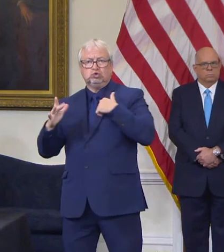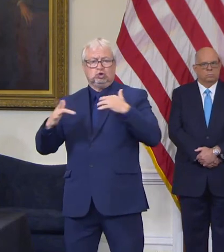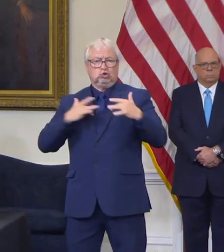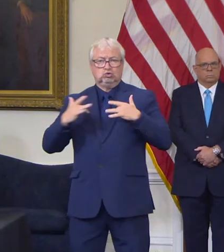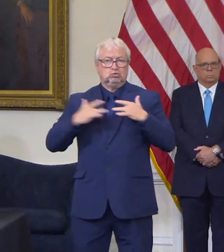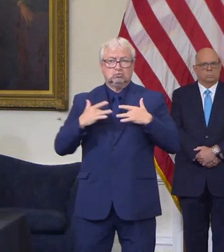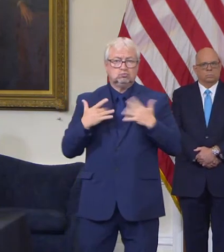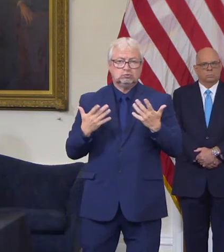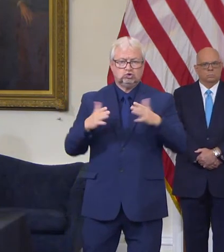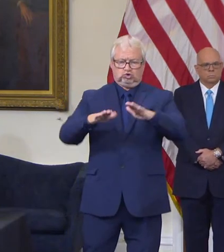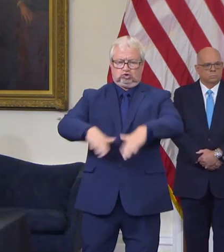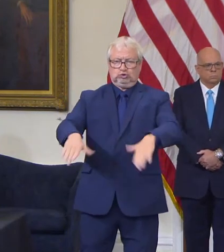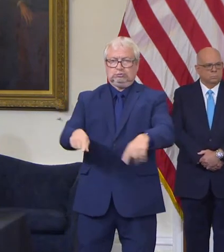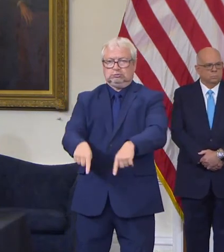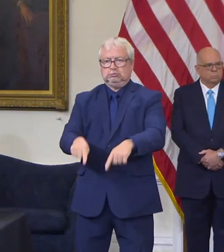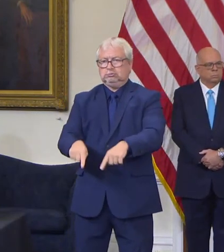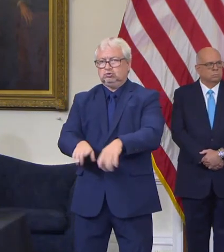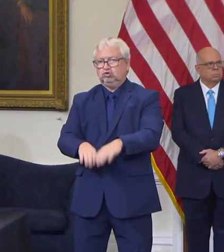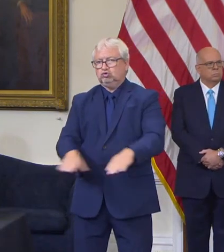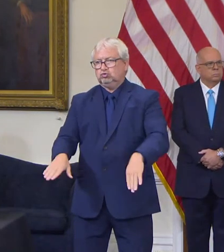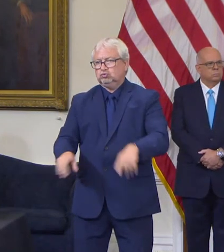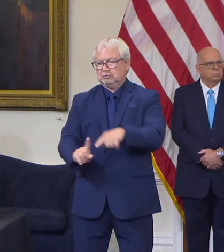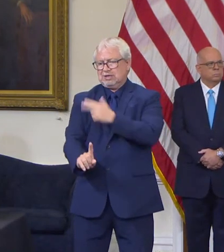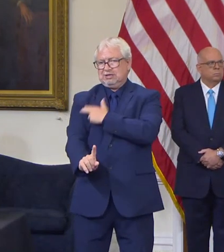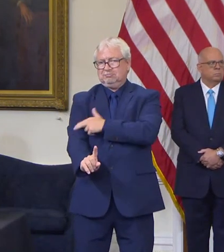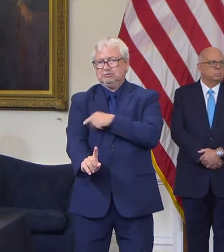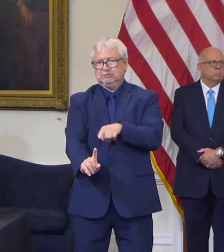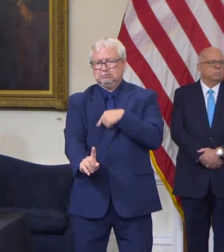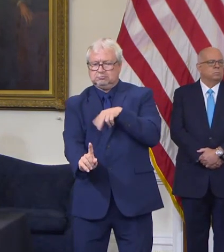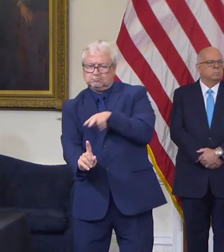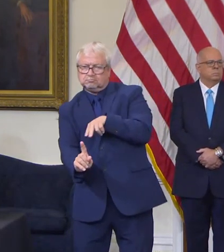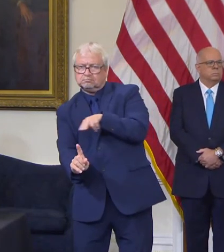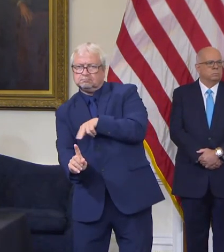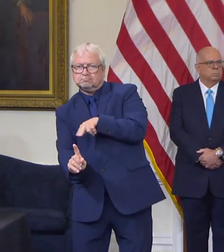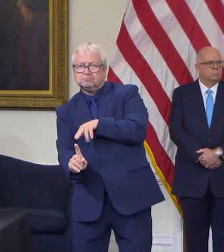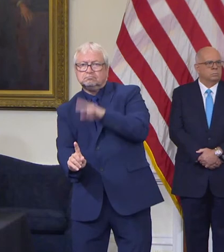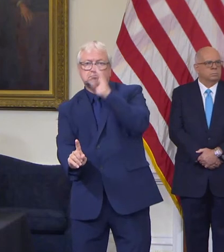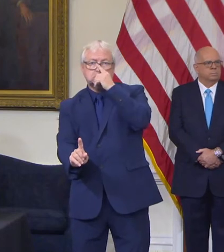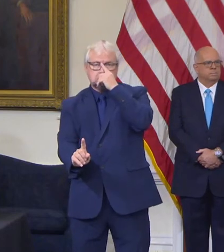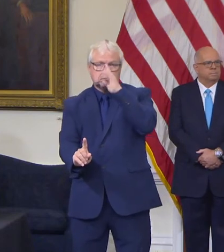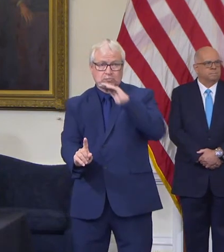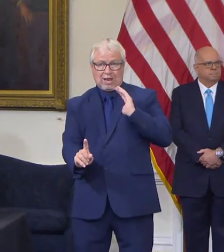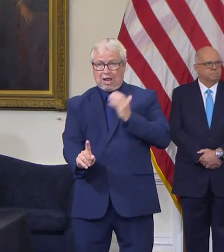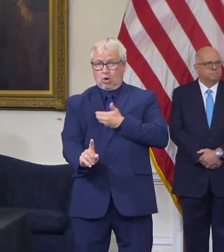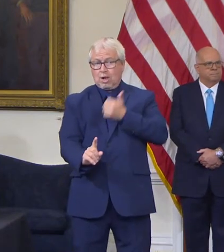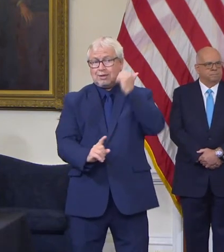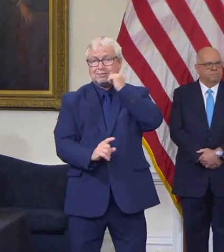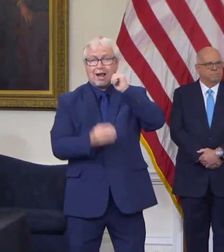hospitalization. We are particularly focused on the number of children requiring While any time in a hospital is concerning,